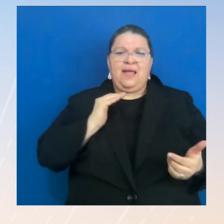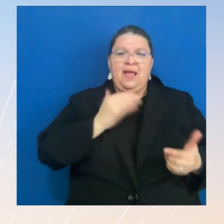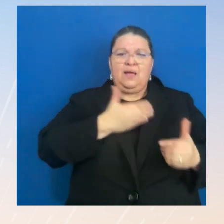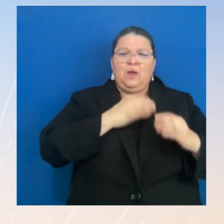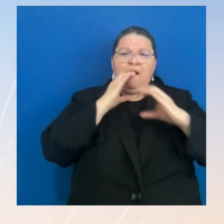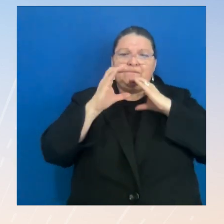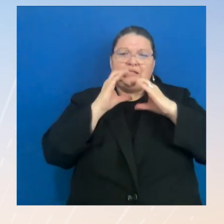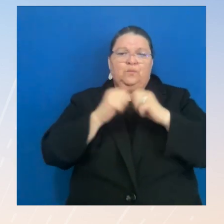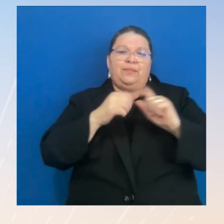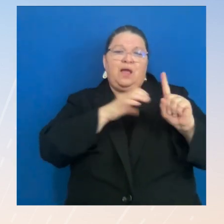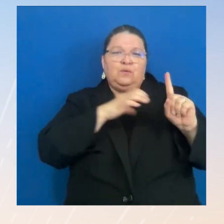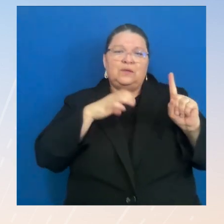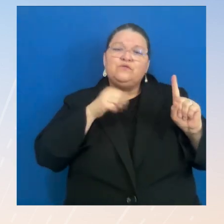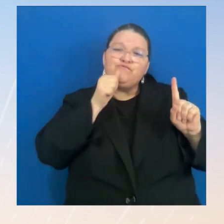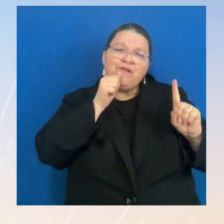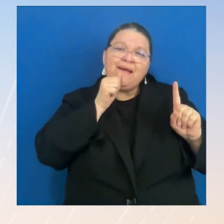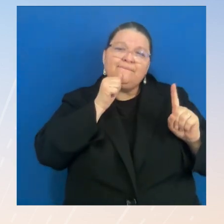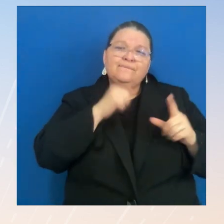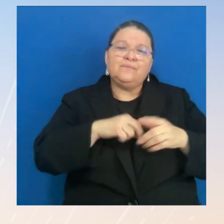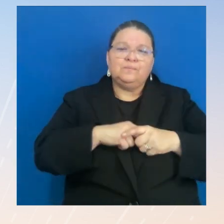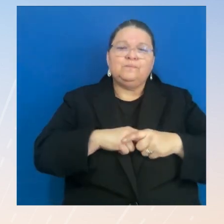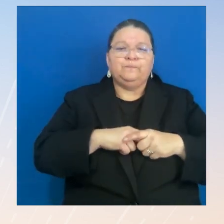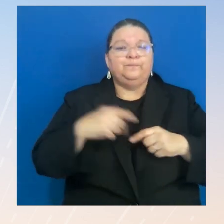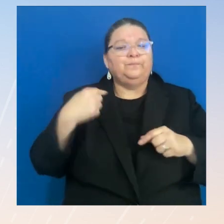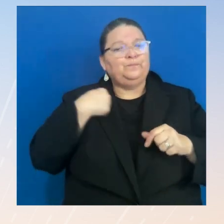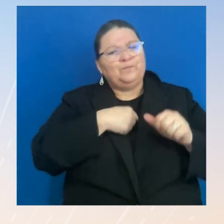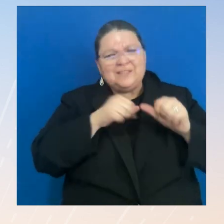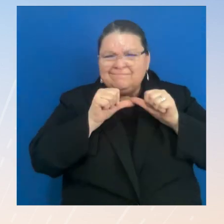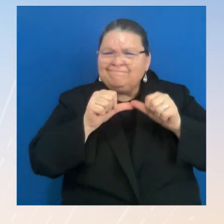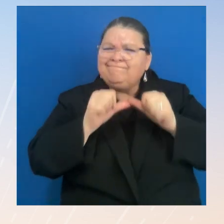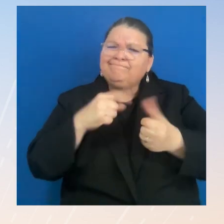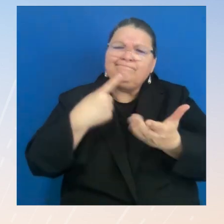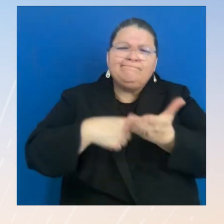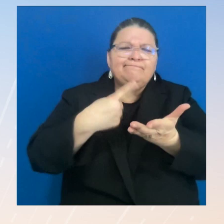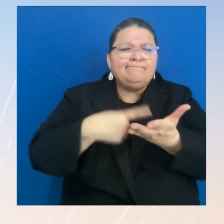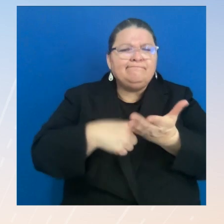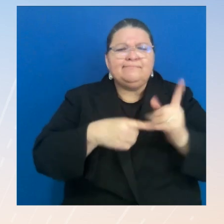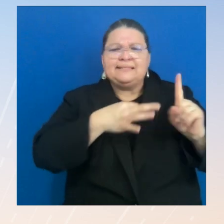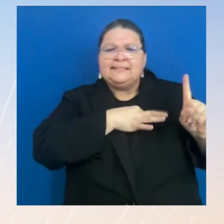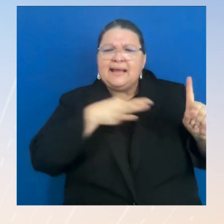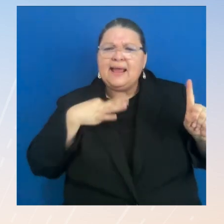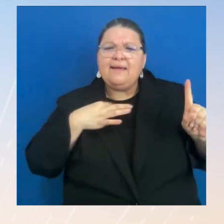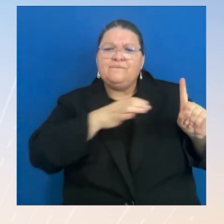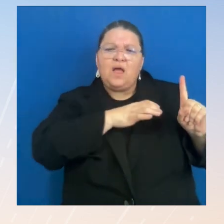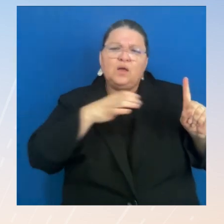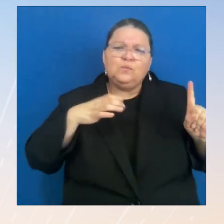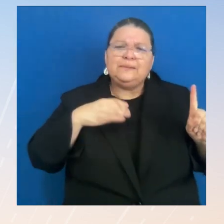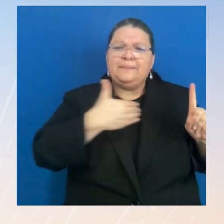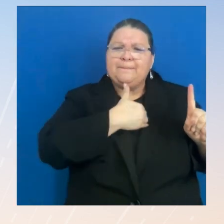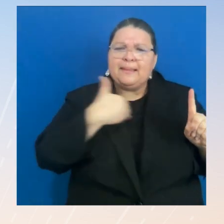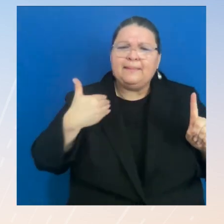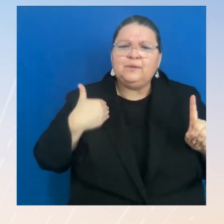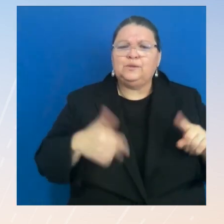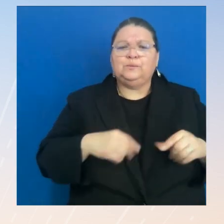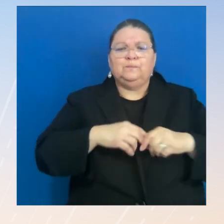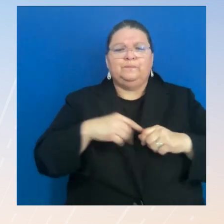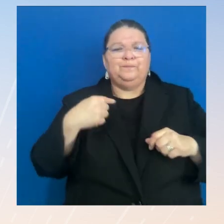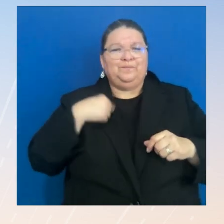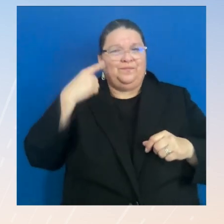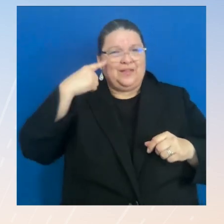committee members, staff about how to move this forward. As I think you know and others know who talk to members, there's a lot of excitement and enthusiasm